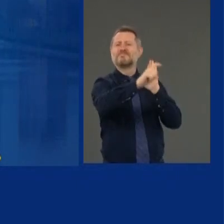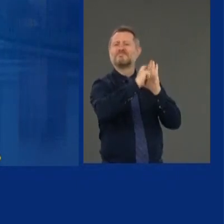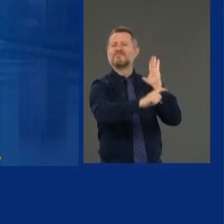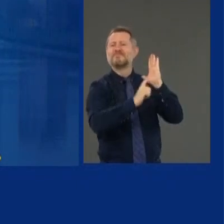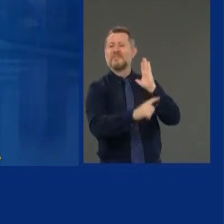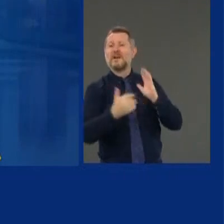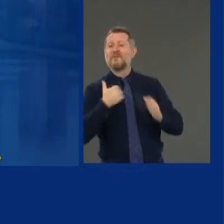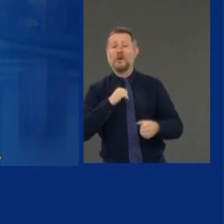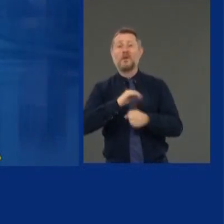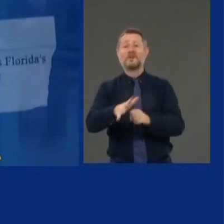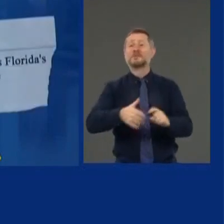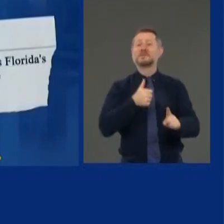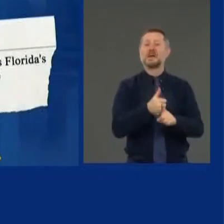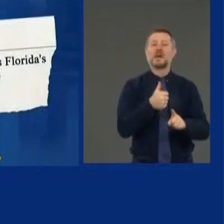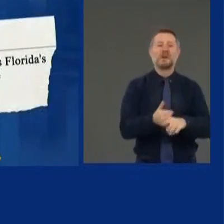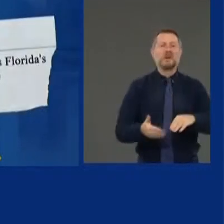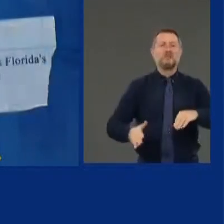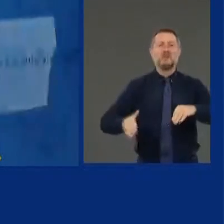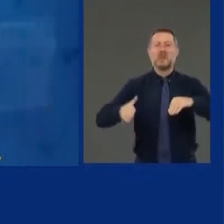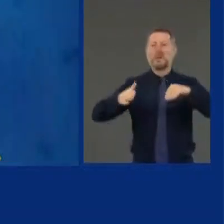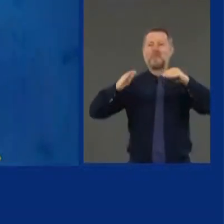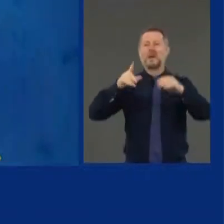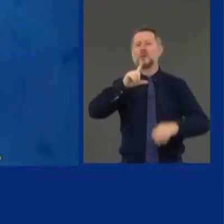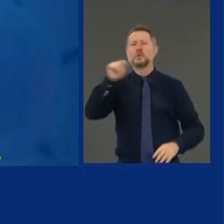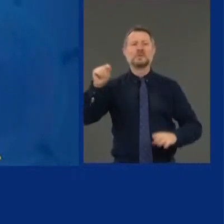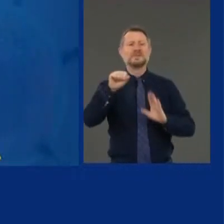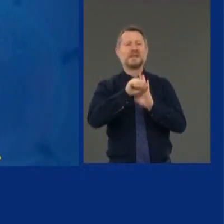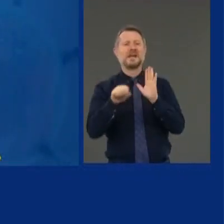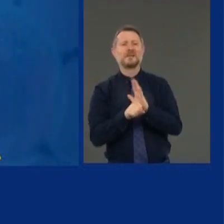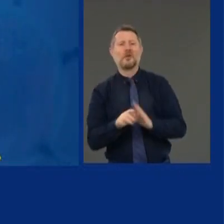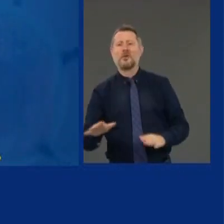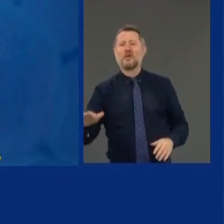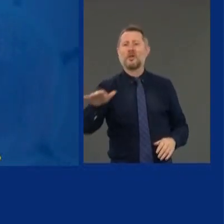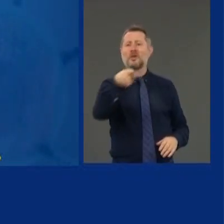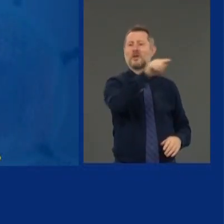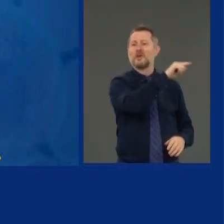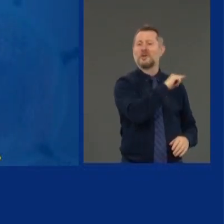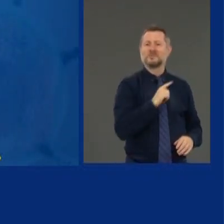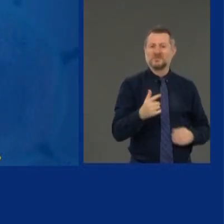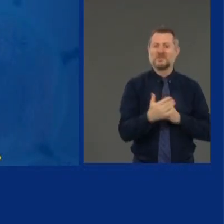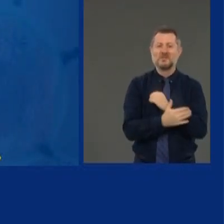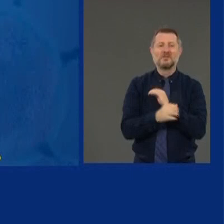FACT. LOOK AT THE HEADLINES. FACTS.